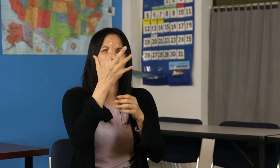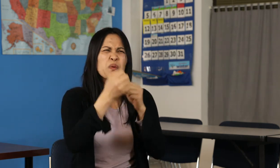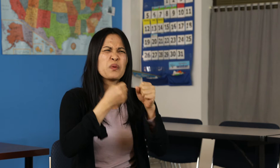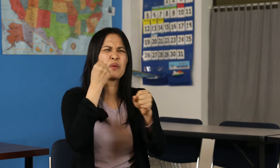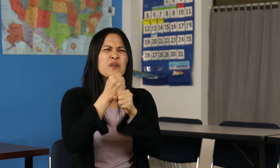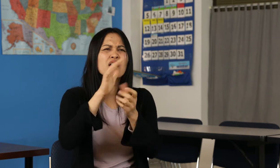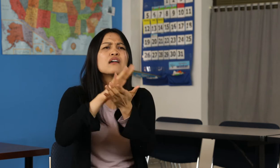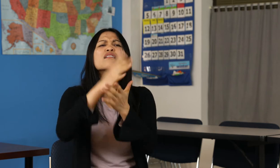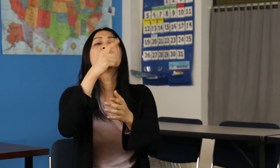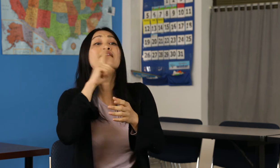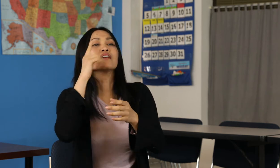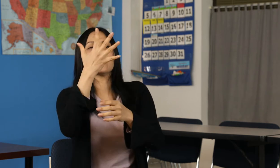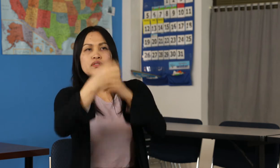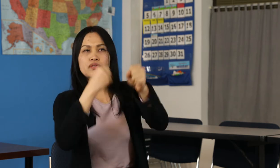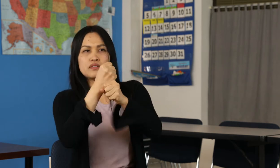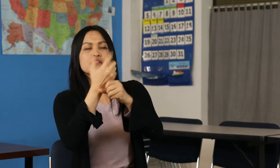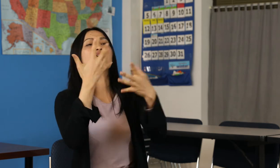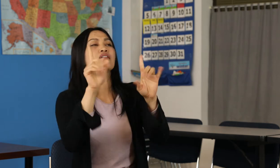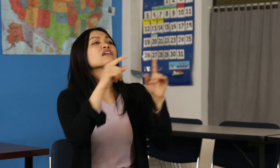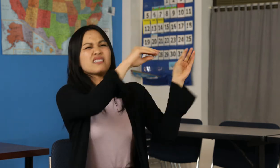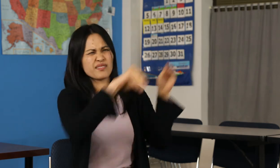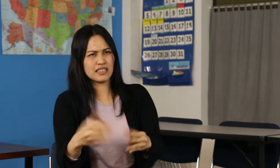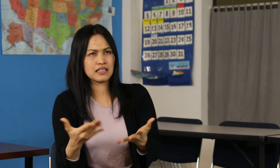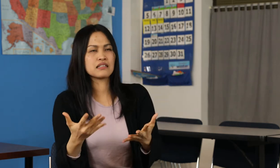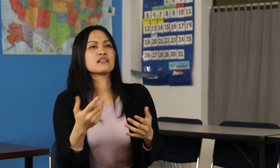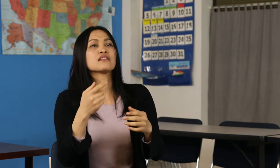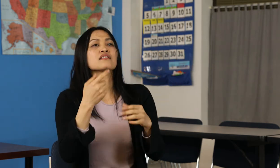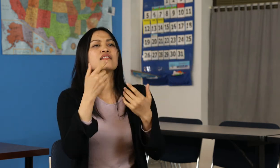I stayed in that school for 5 more years, the Deaf school, then after that I moved [to Minnesota].